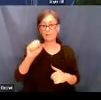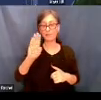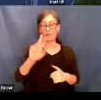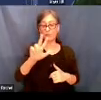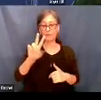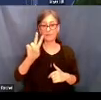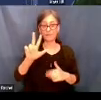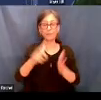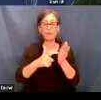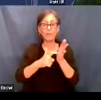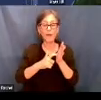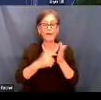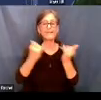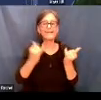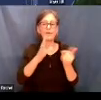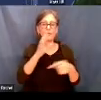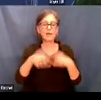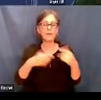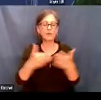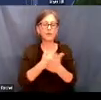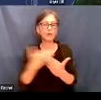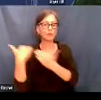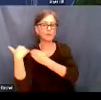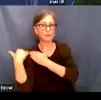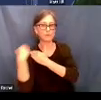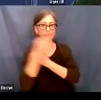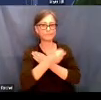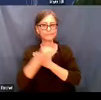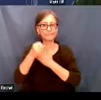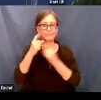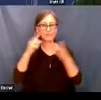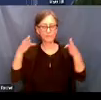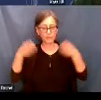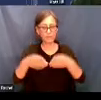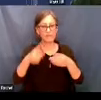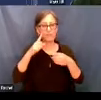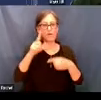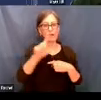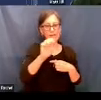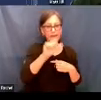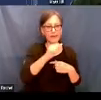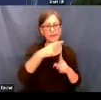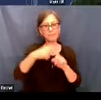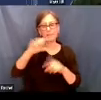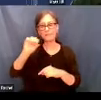outline the new responsibilities assigned directly to LEAS and SELPAs under SB 373.